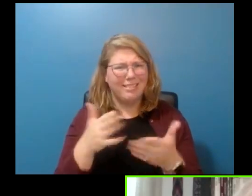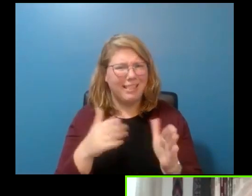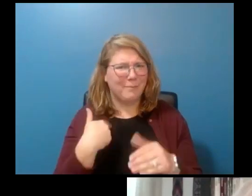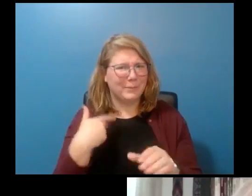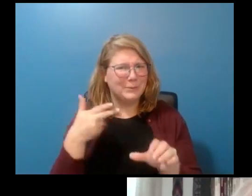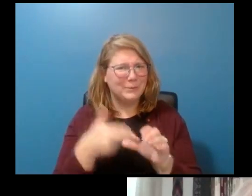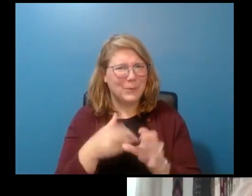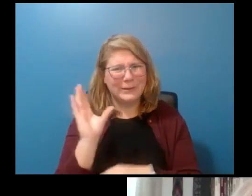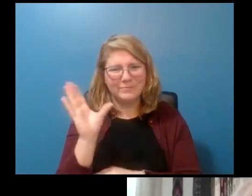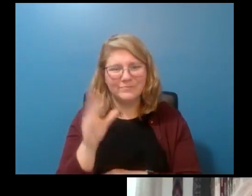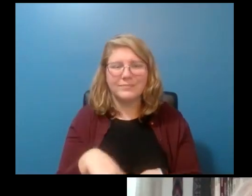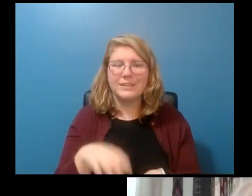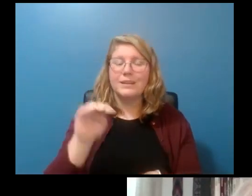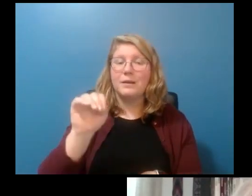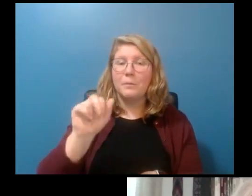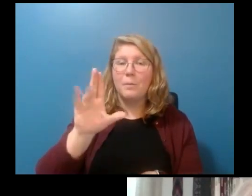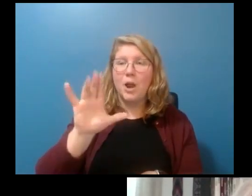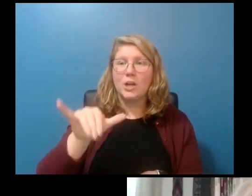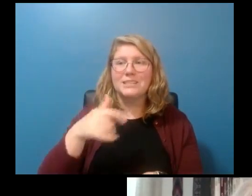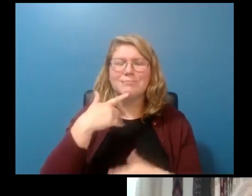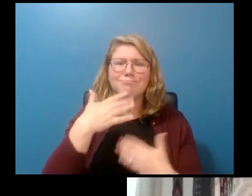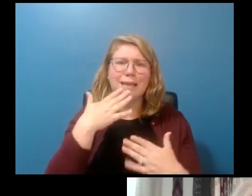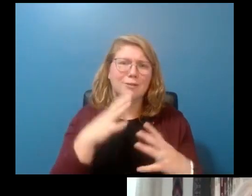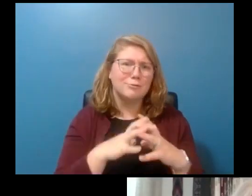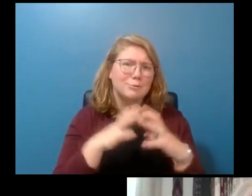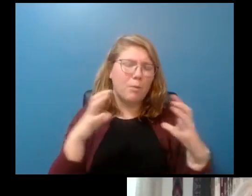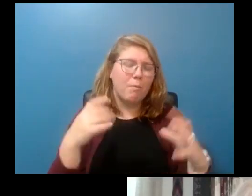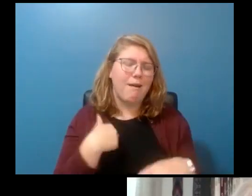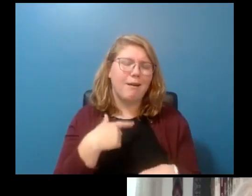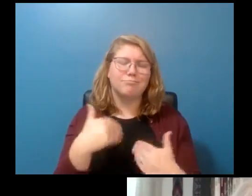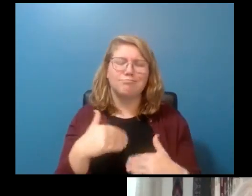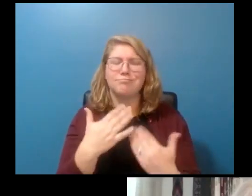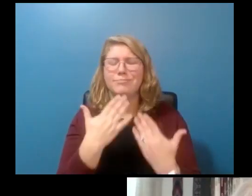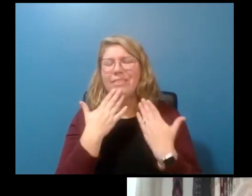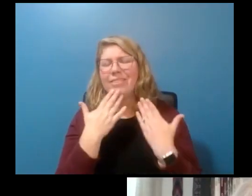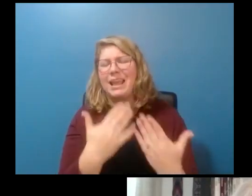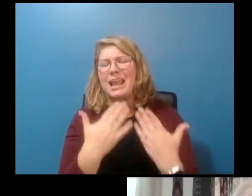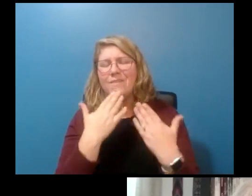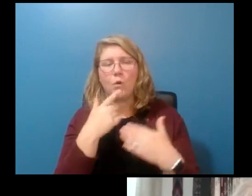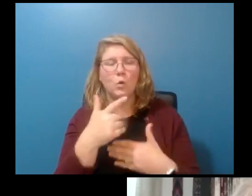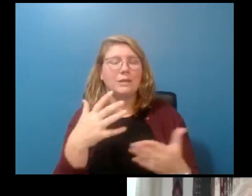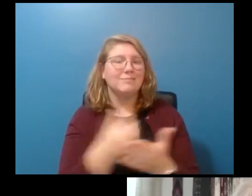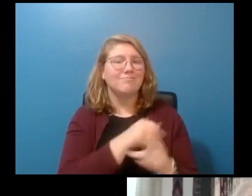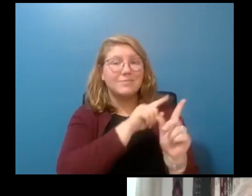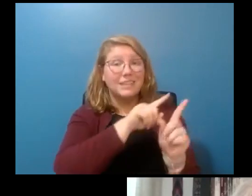history, safe hospitals were -- state hospitals were not a system. They were frankly often